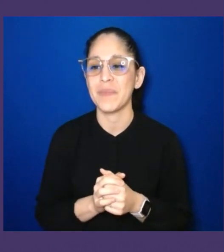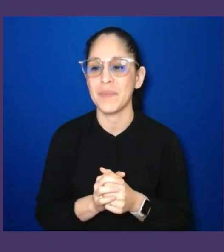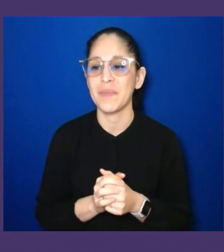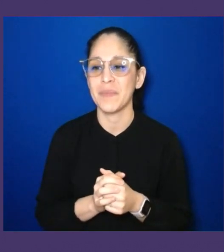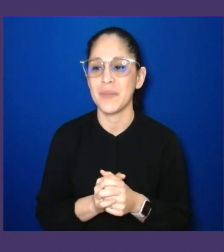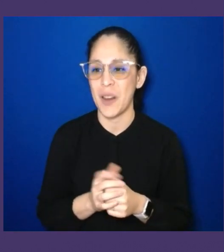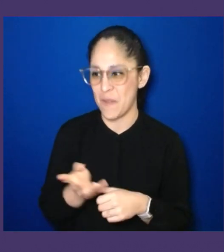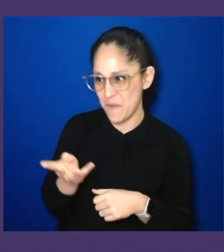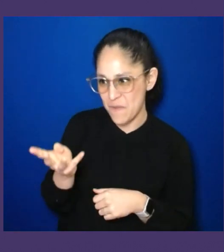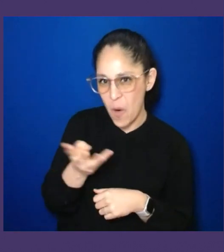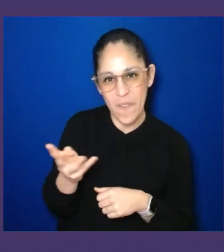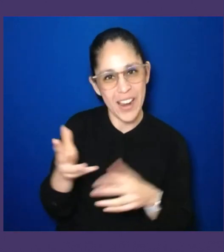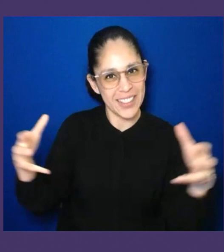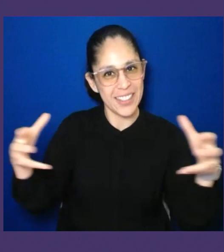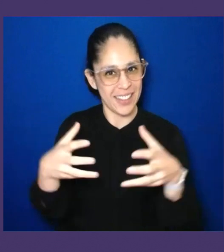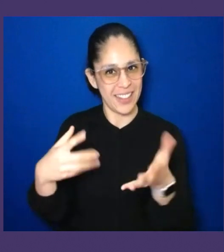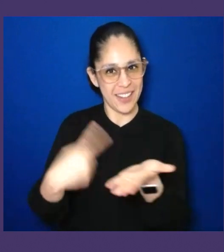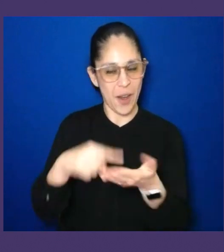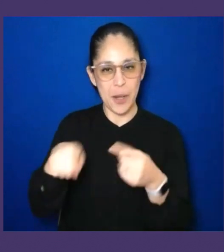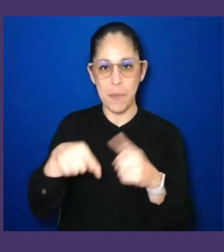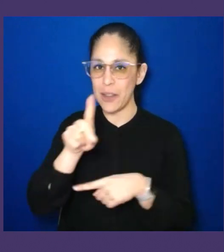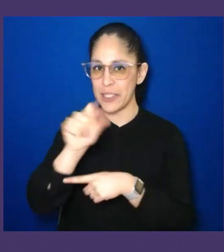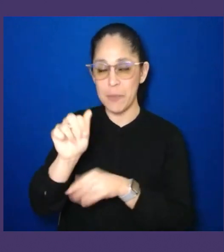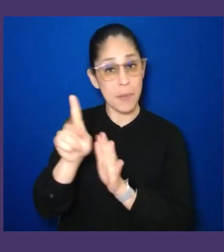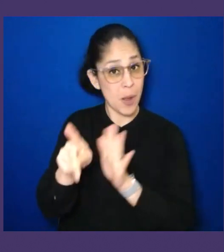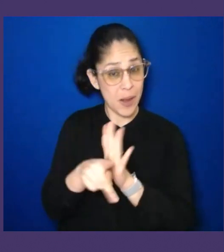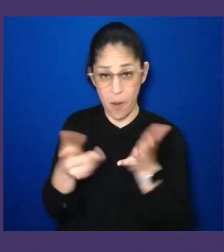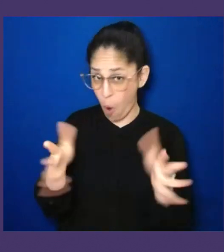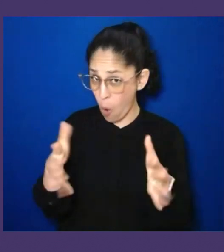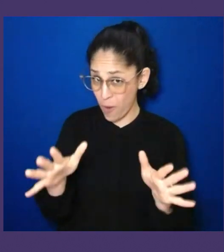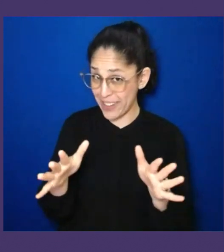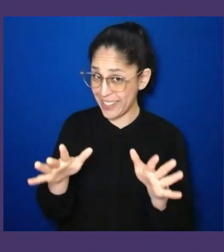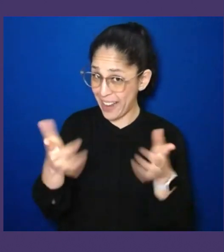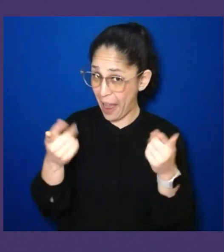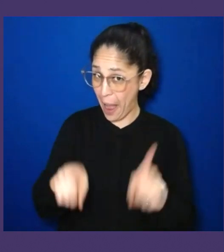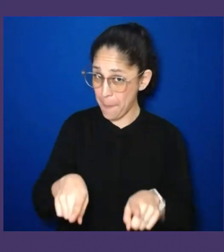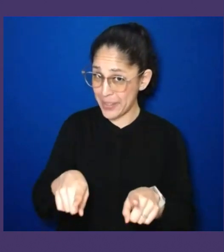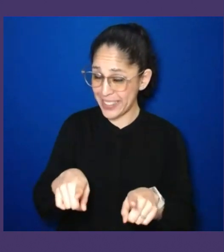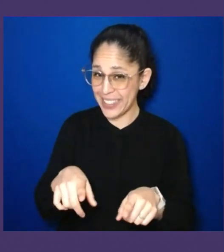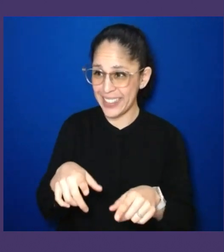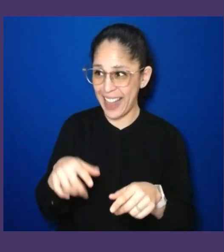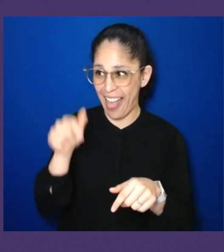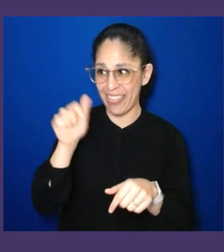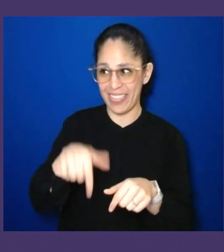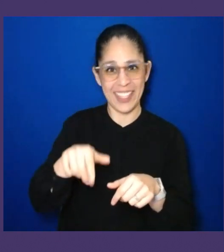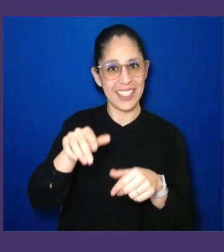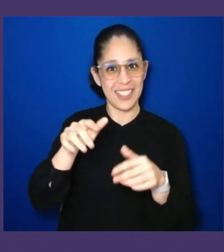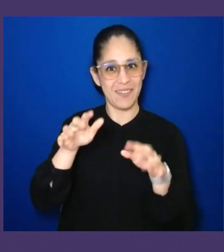talking about disability policy at a forum that's going to attract tens of thousands of